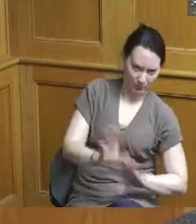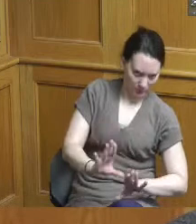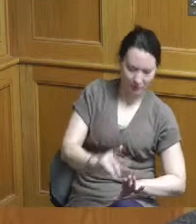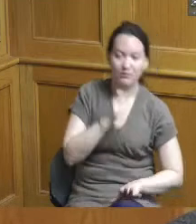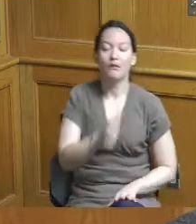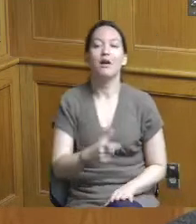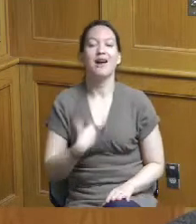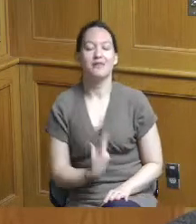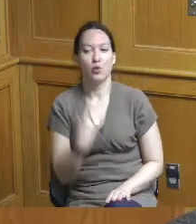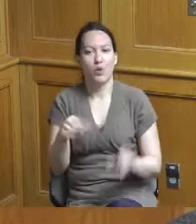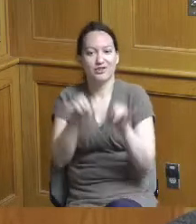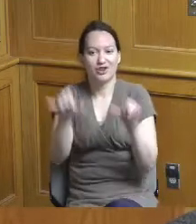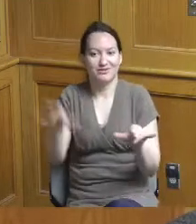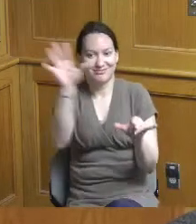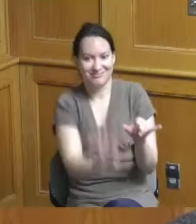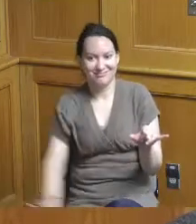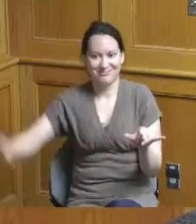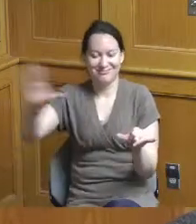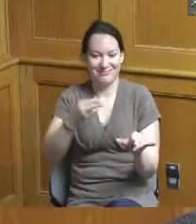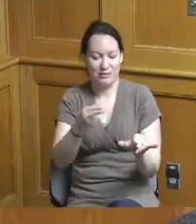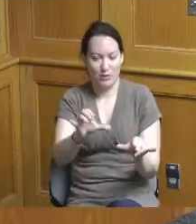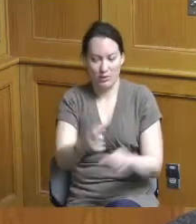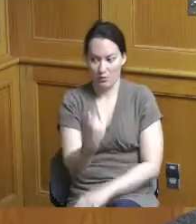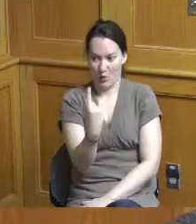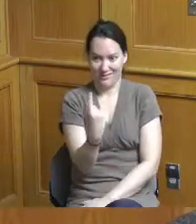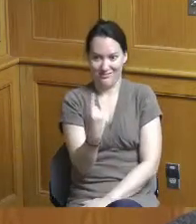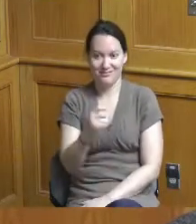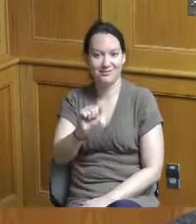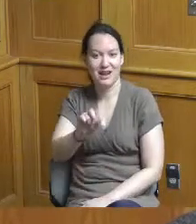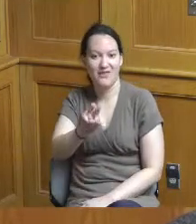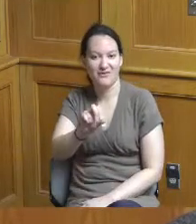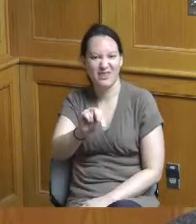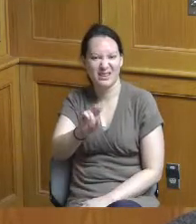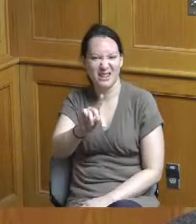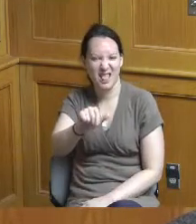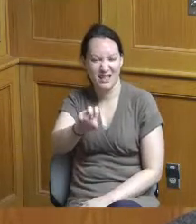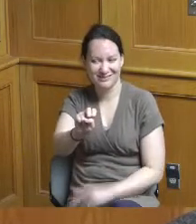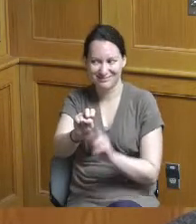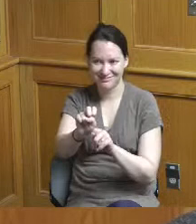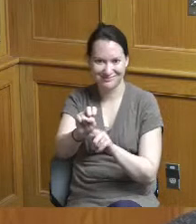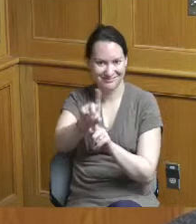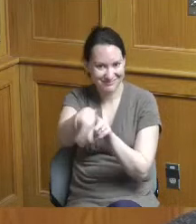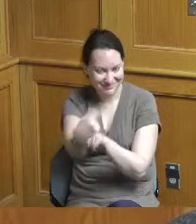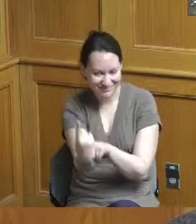there's one shelter in all of Hamilton County and it's in Avondale and so they said they're able to